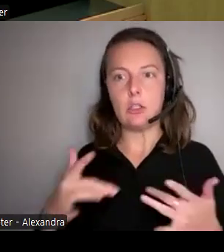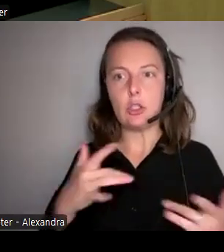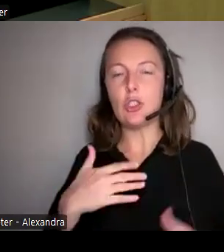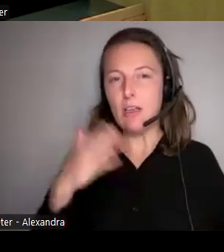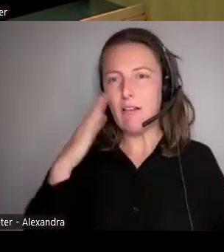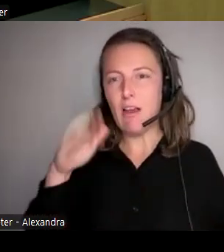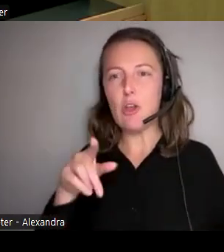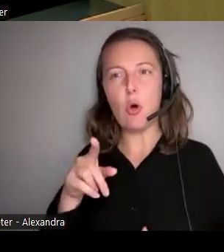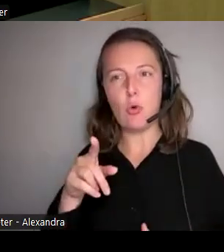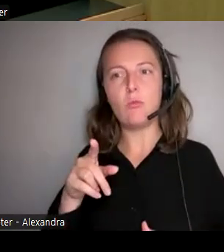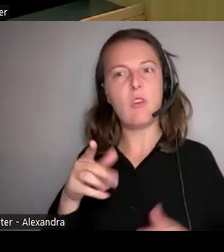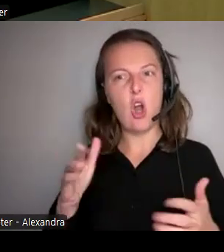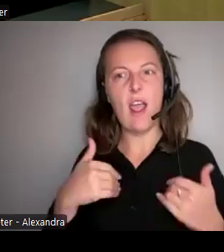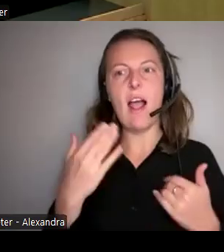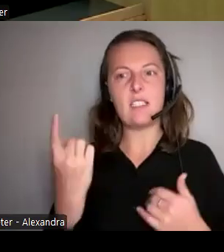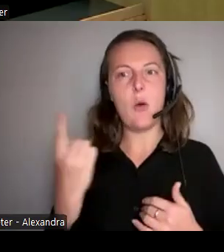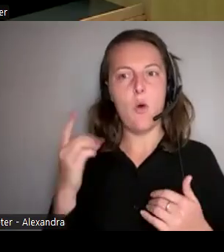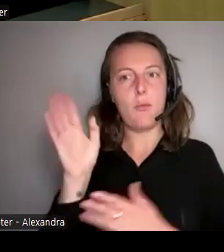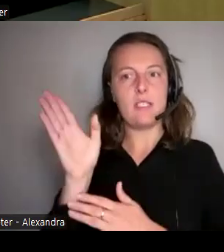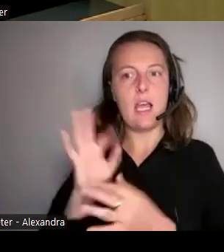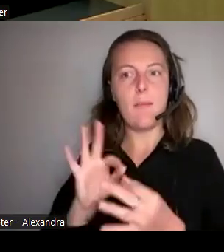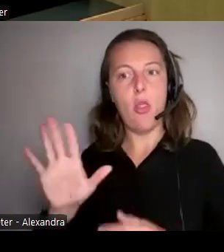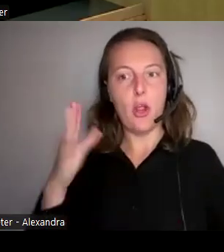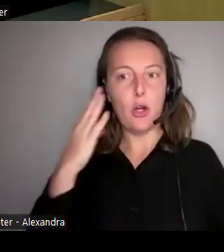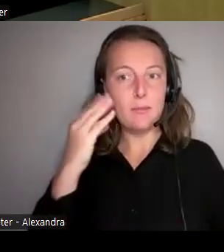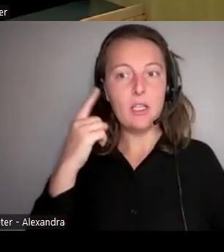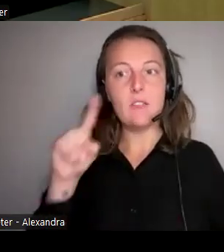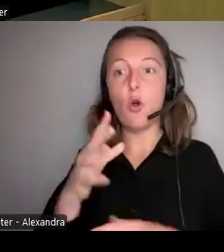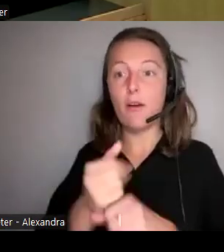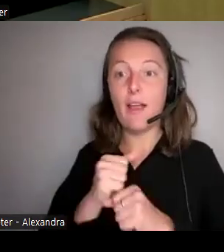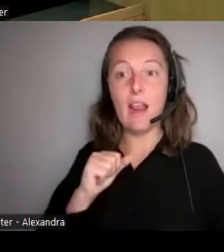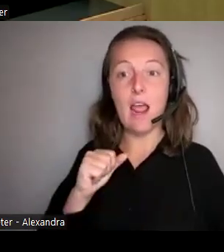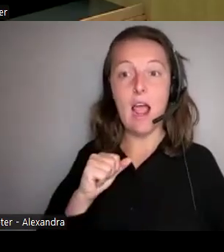that you already had somebody present on their experience of having to get an application through